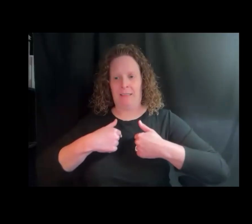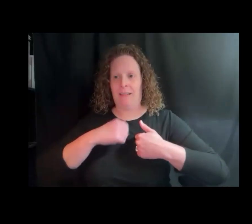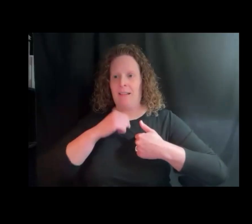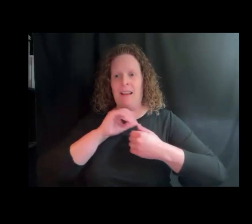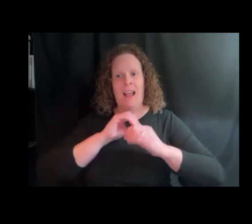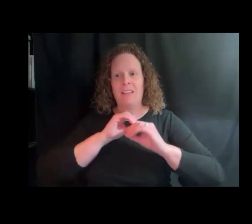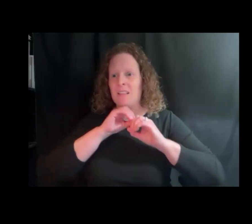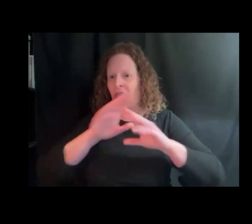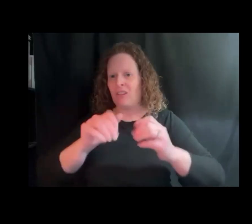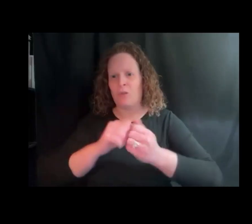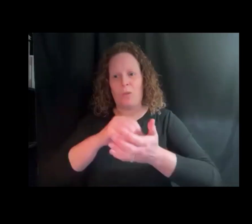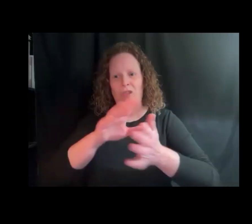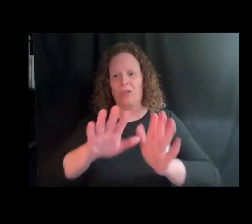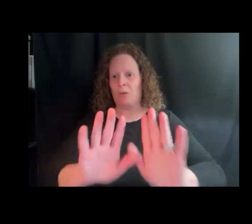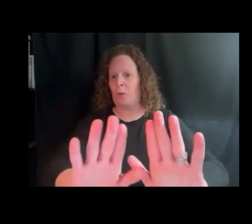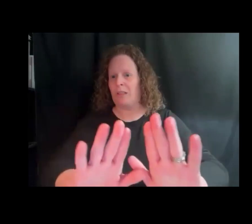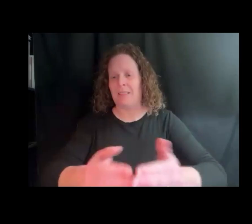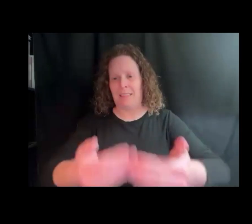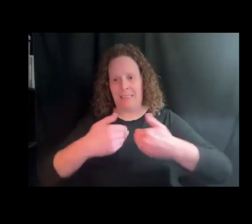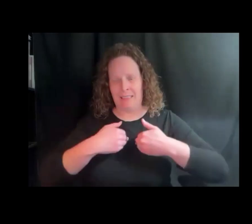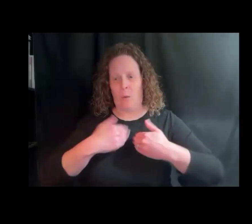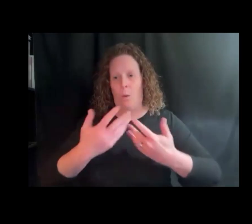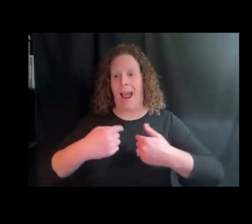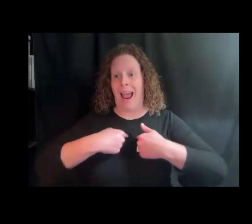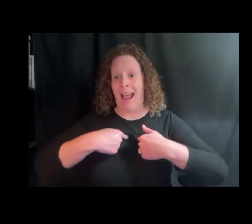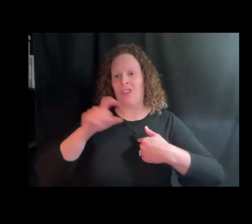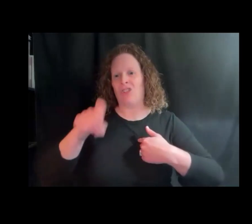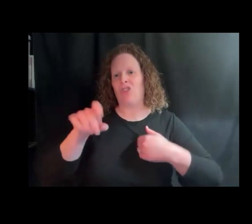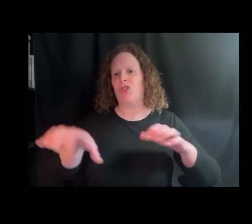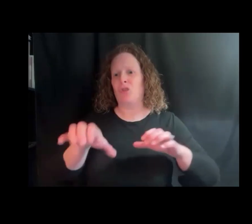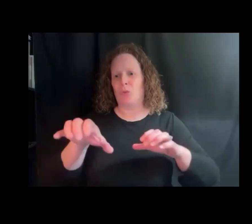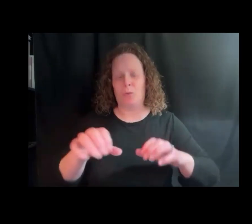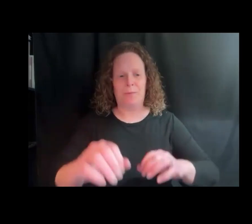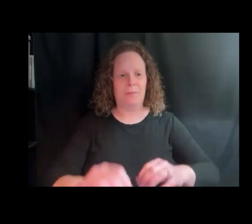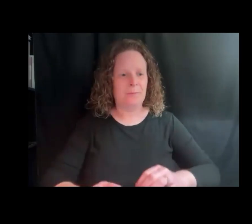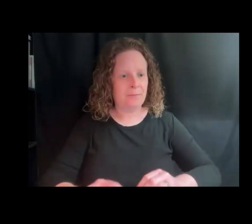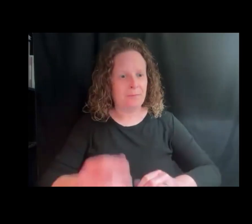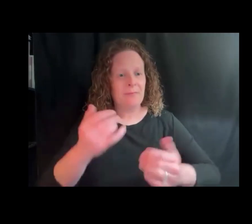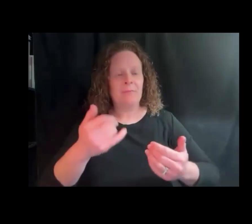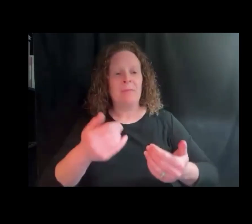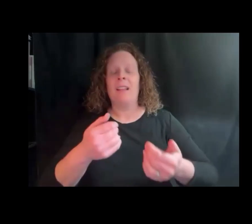How they are engaging. This doesn't have anything to do with the student. This has to do with what